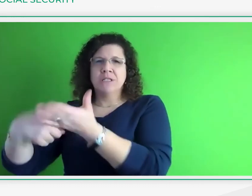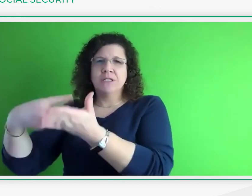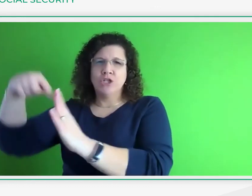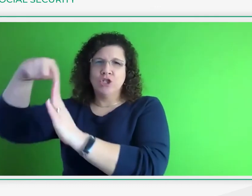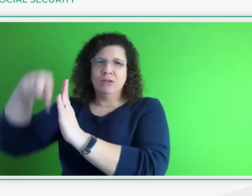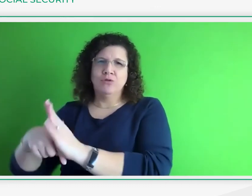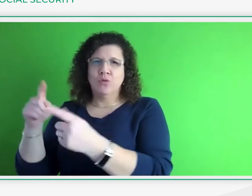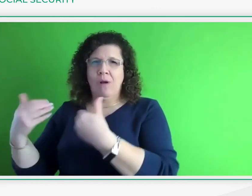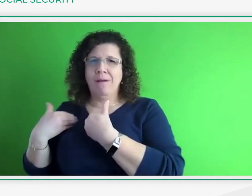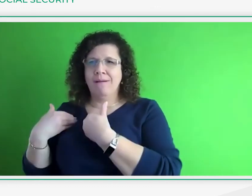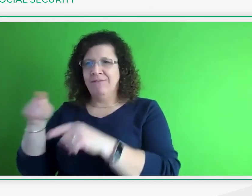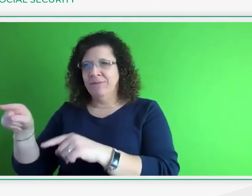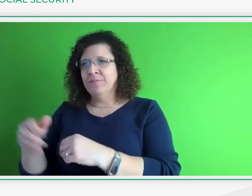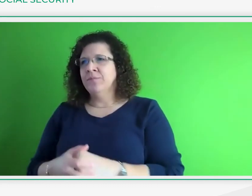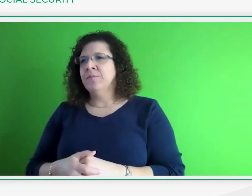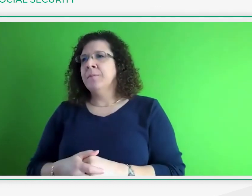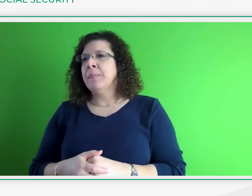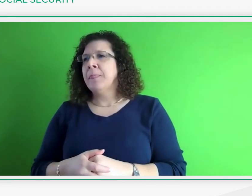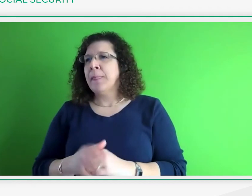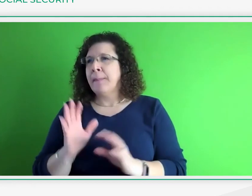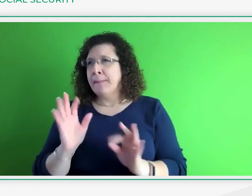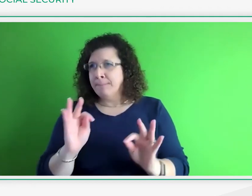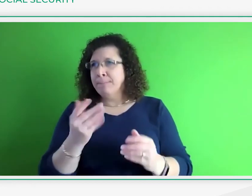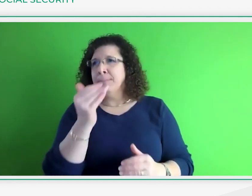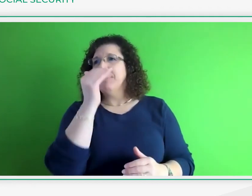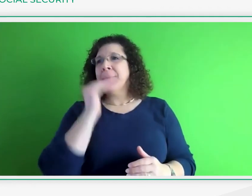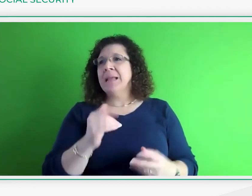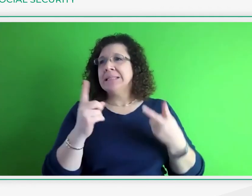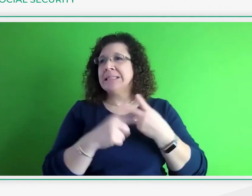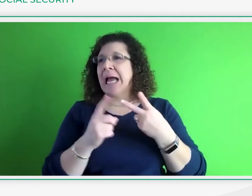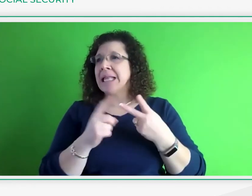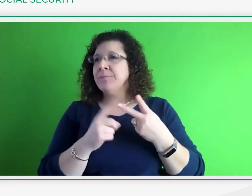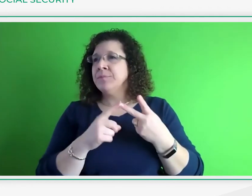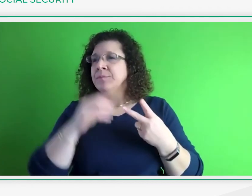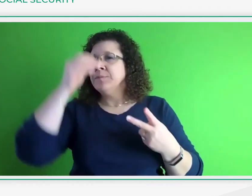And that's for another discussion and topic, unfortunately.